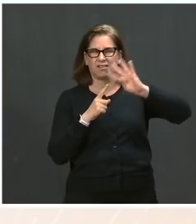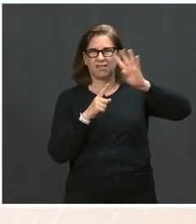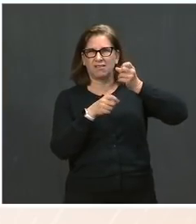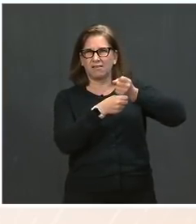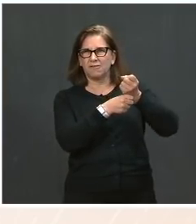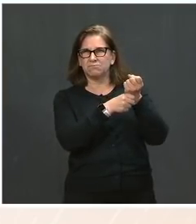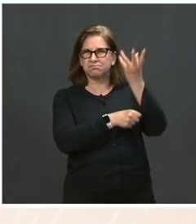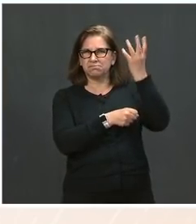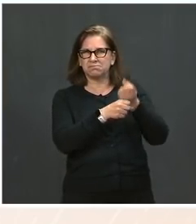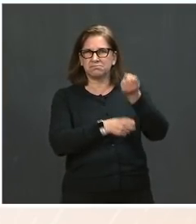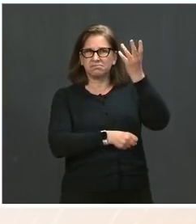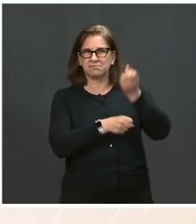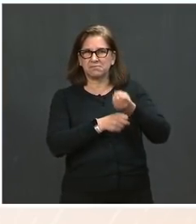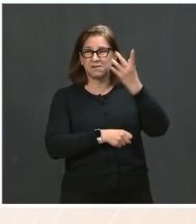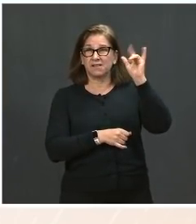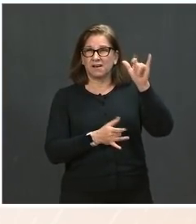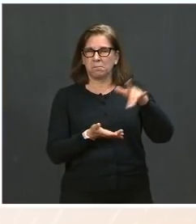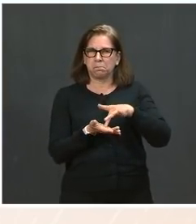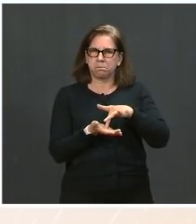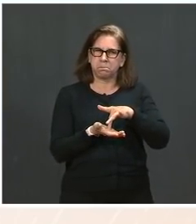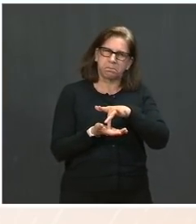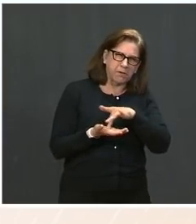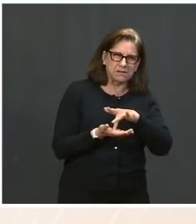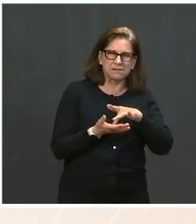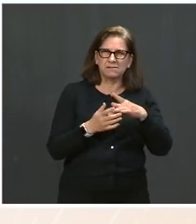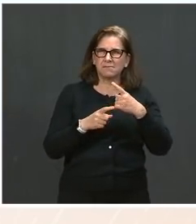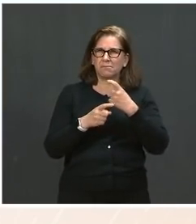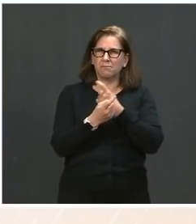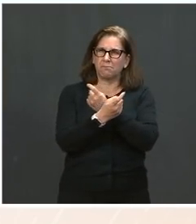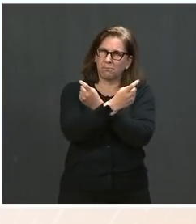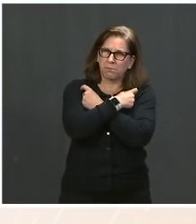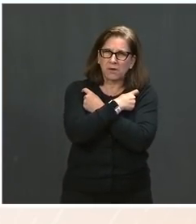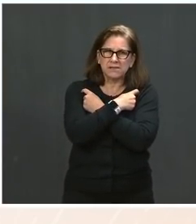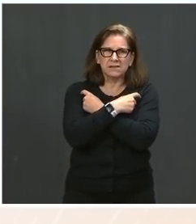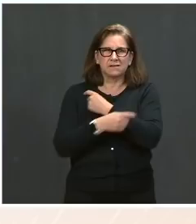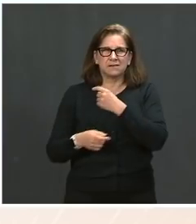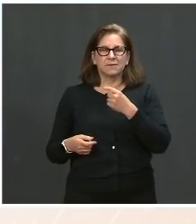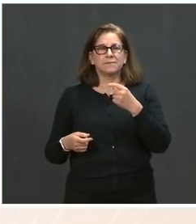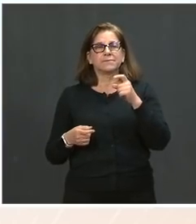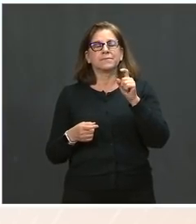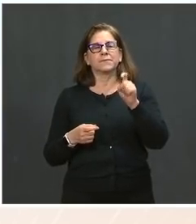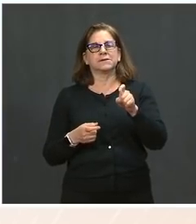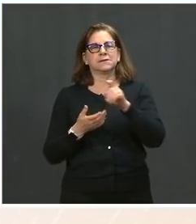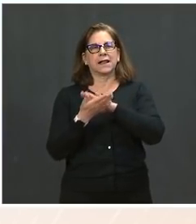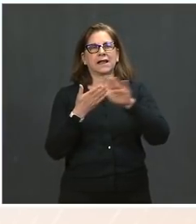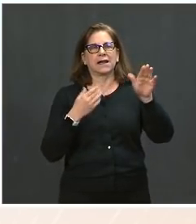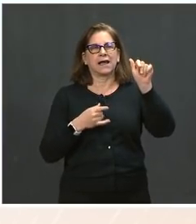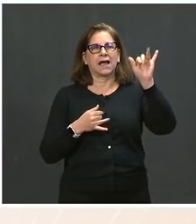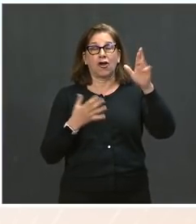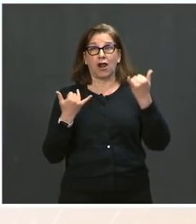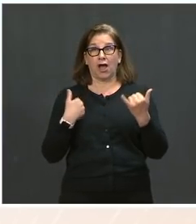But these investments are really just a down payment on what we need to do as a nation, and the American Jobs project